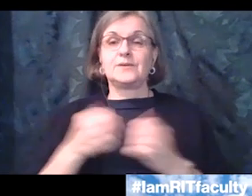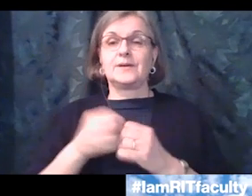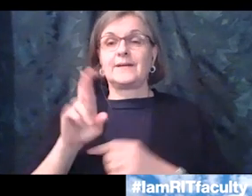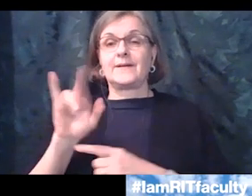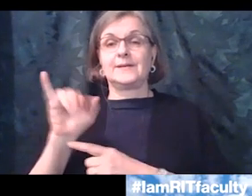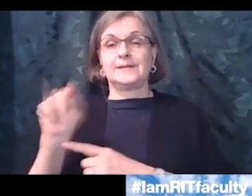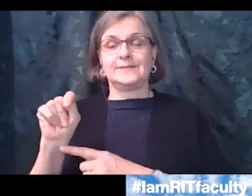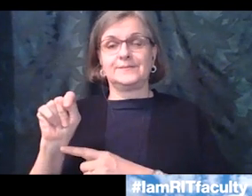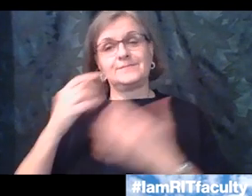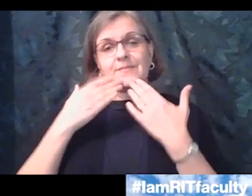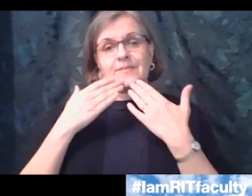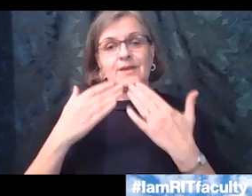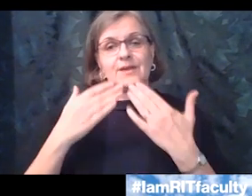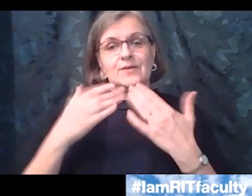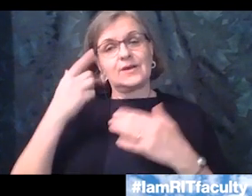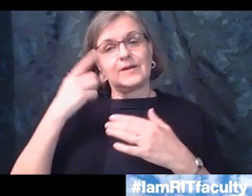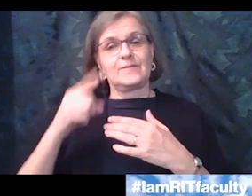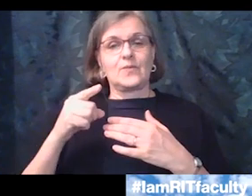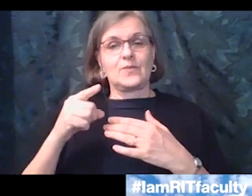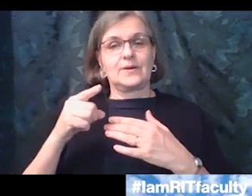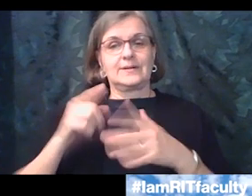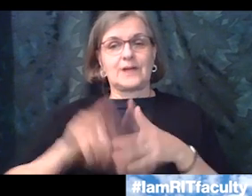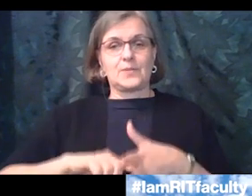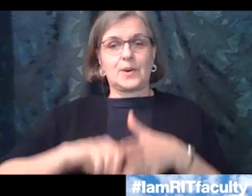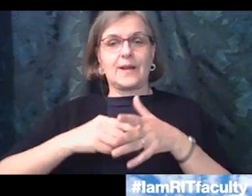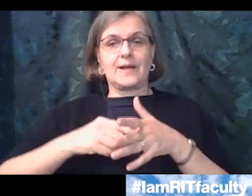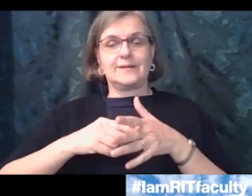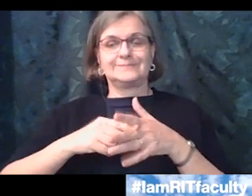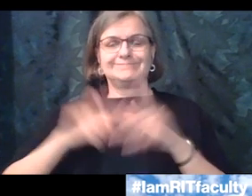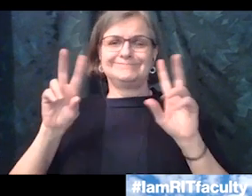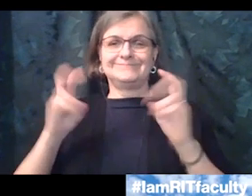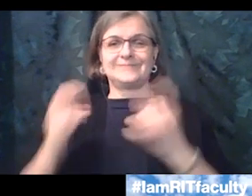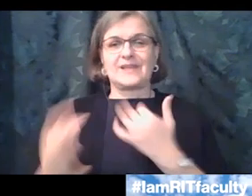Thank you very much for joining us for our Inaugural Fireside Chat series.